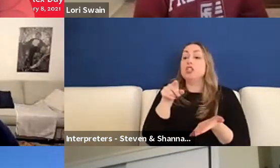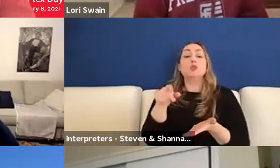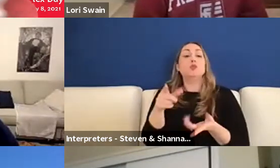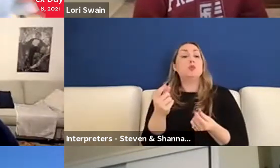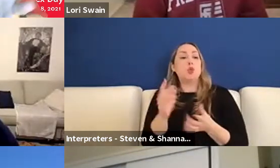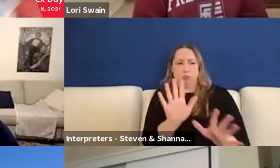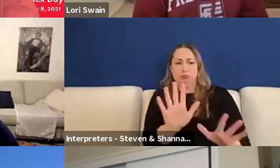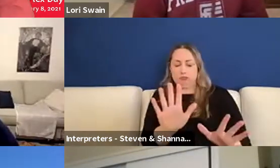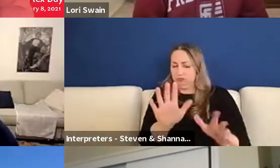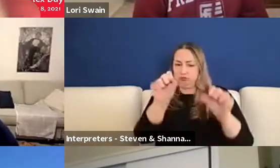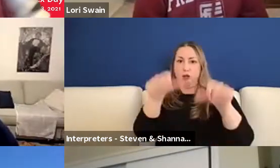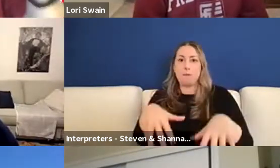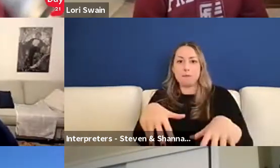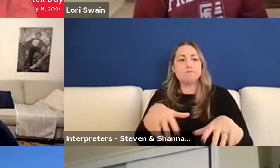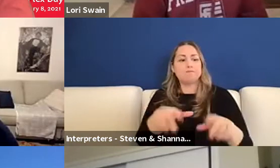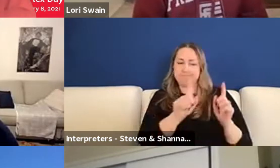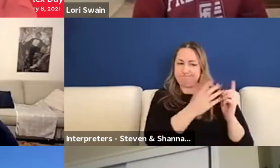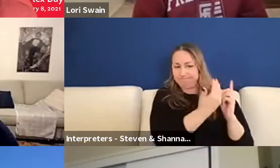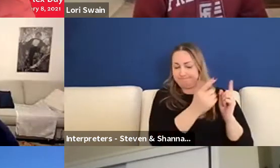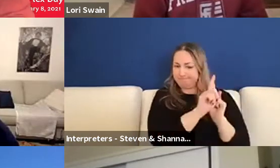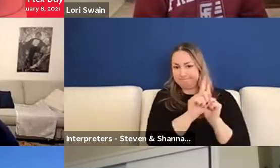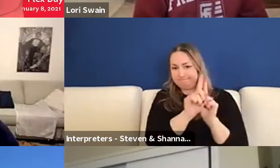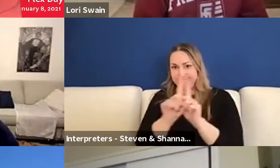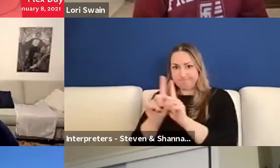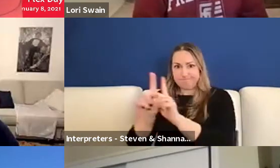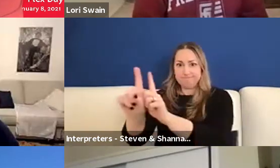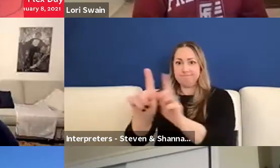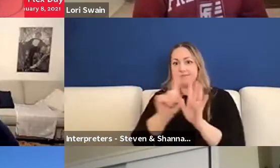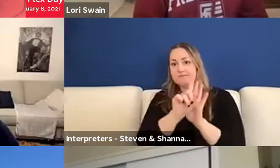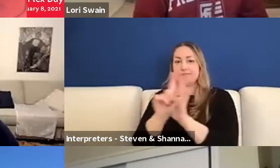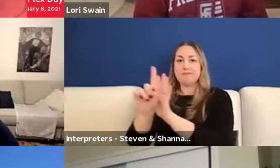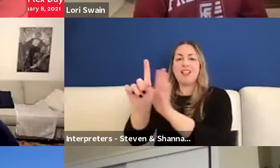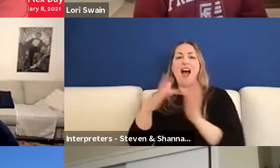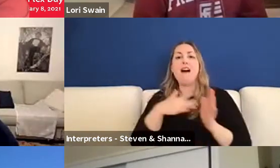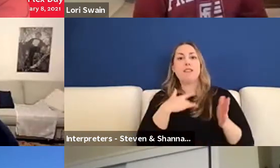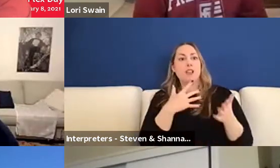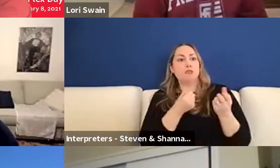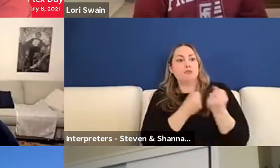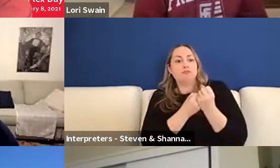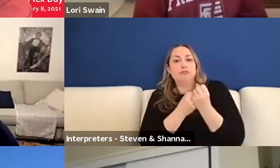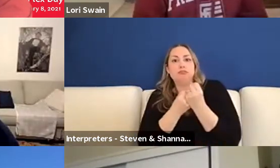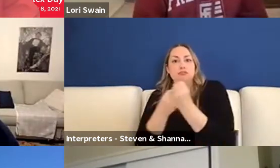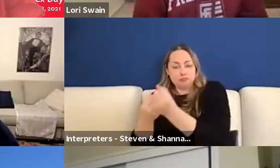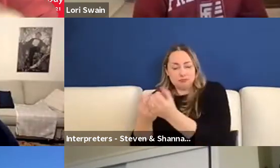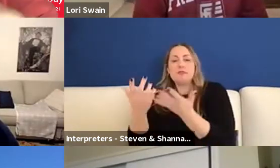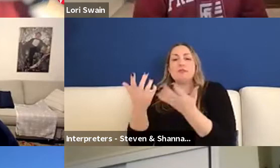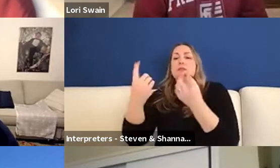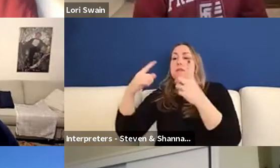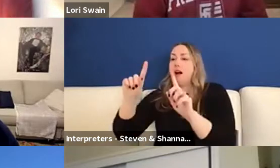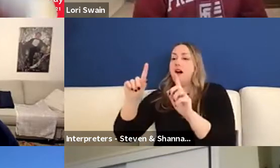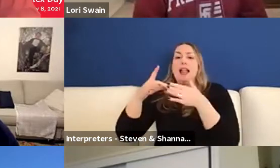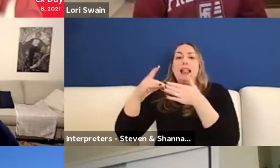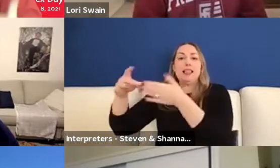and said, okay, you're taking care of she explained to me, it was a warm handoff. And, you know, that is the kind of what we try to